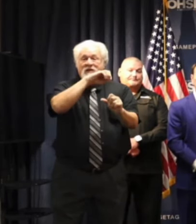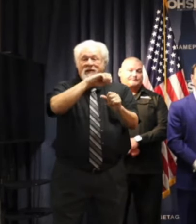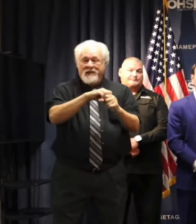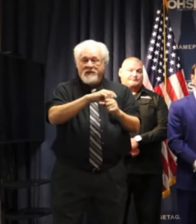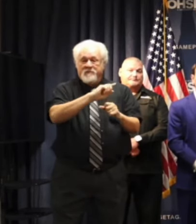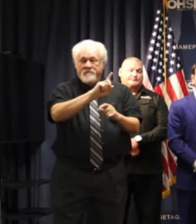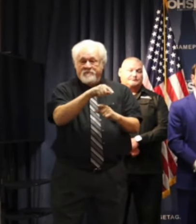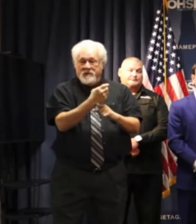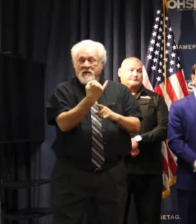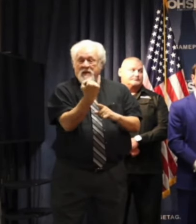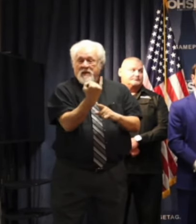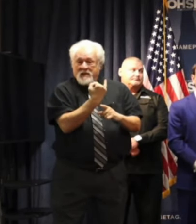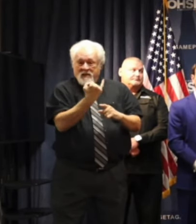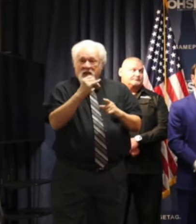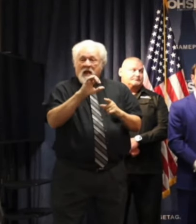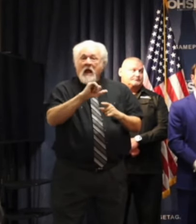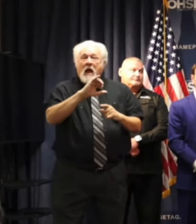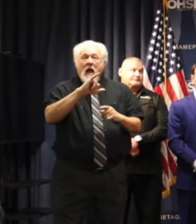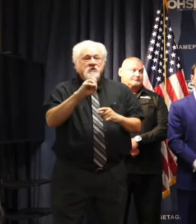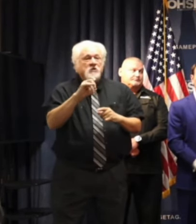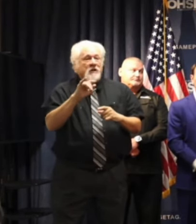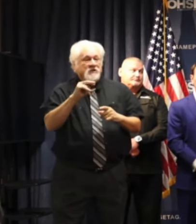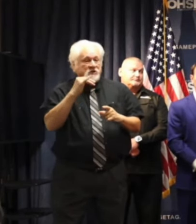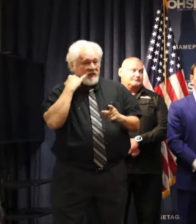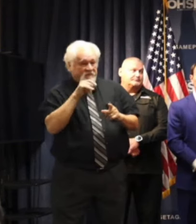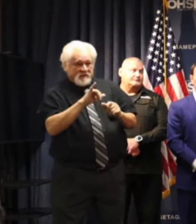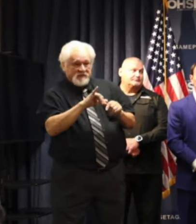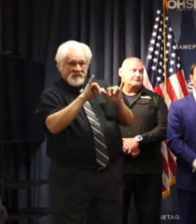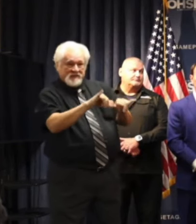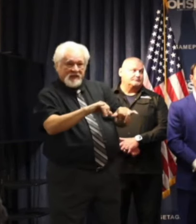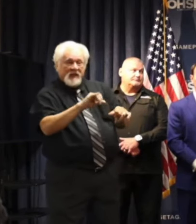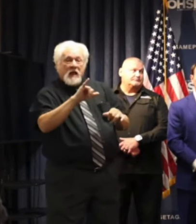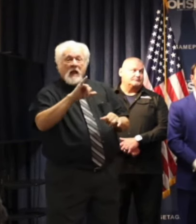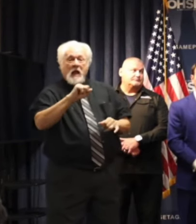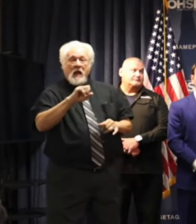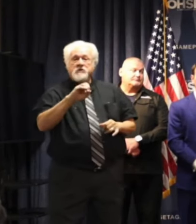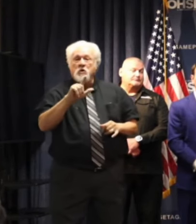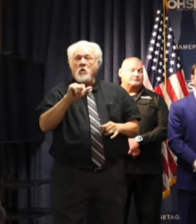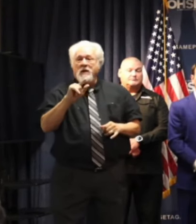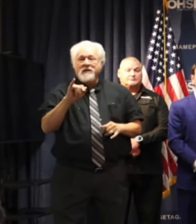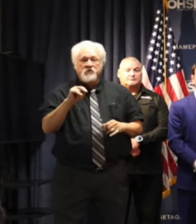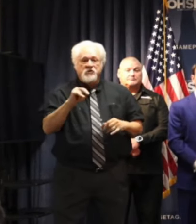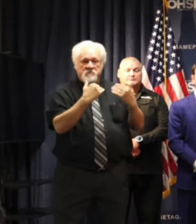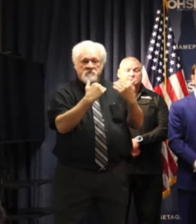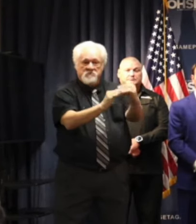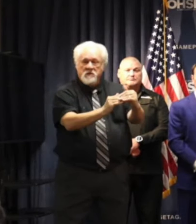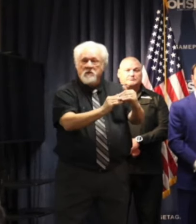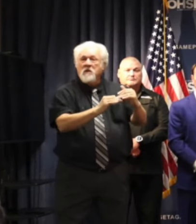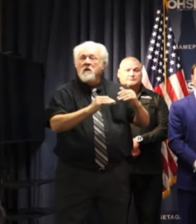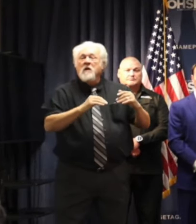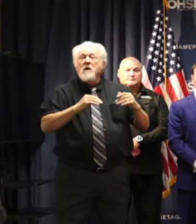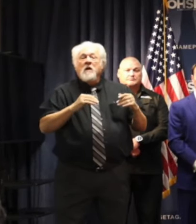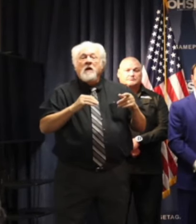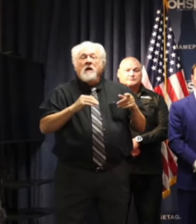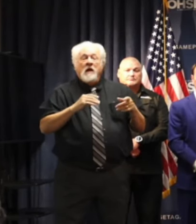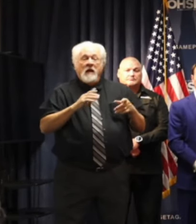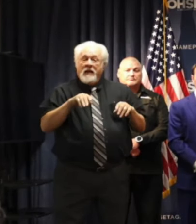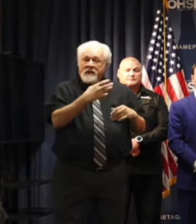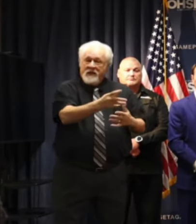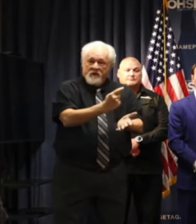if patient zero remains in isolation as we've requested, getting the treatment that patient zero is getting.